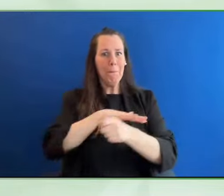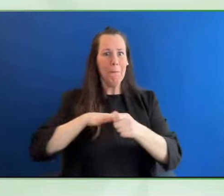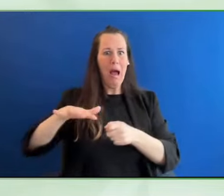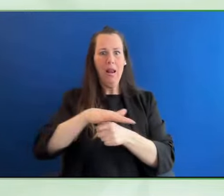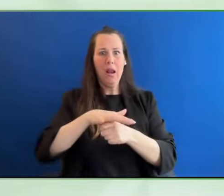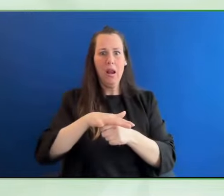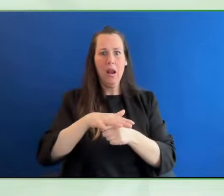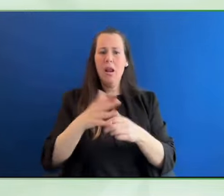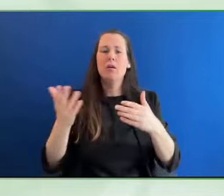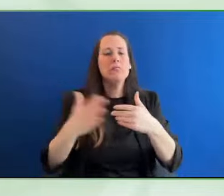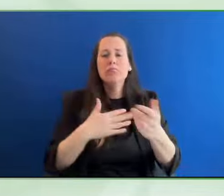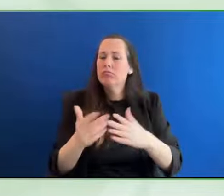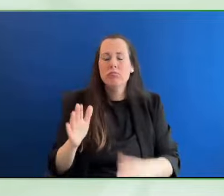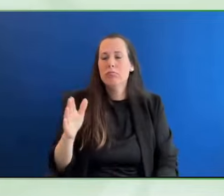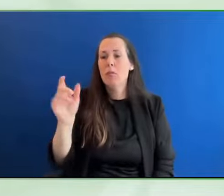we live up to our values.